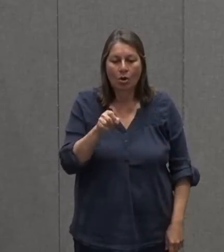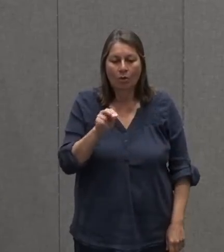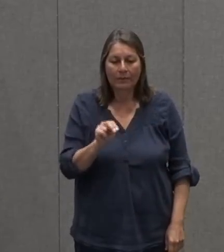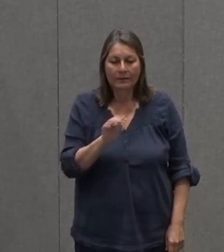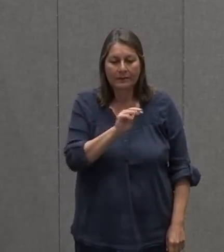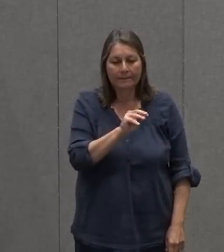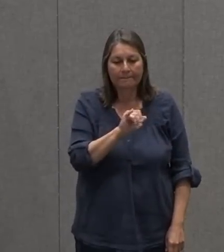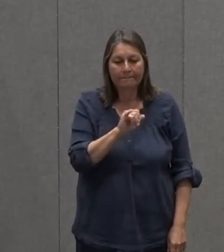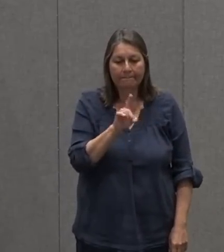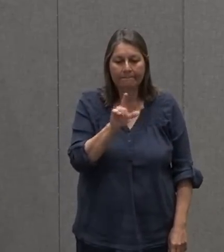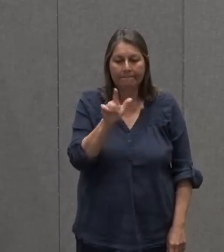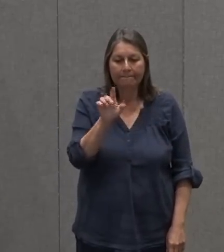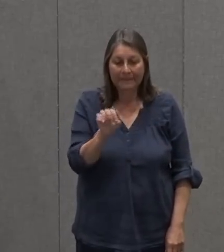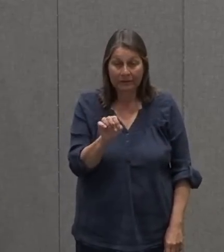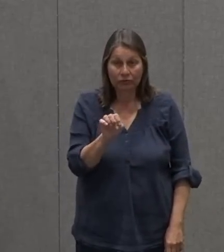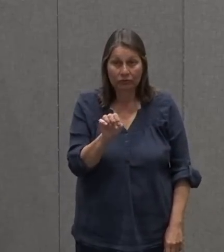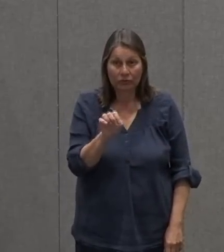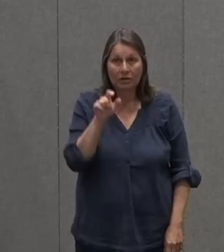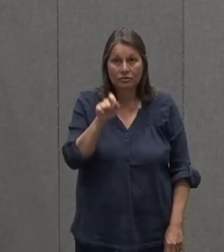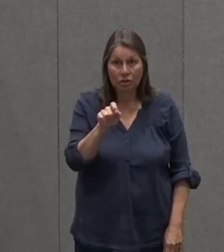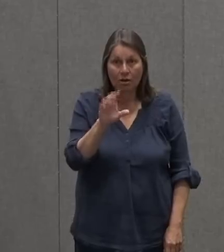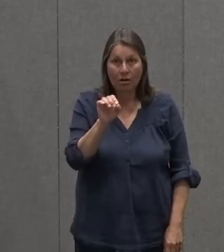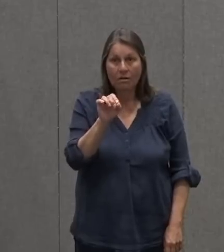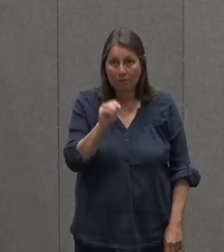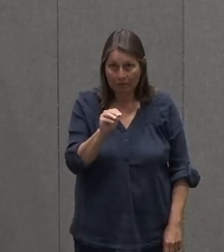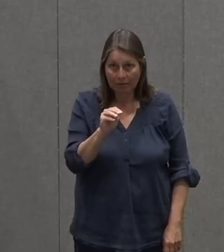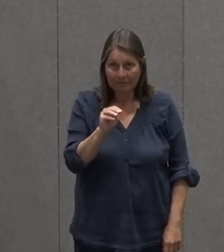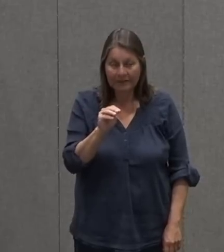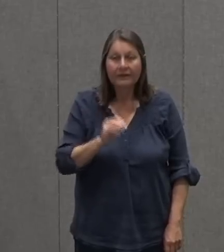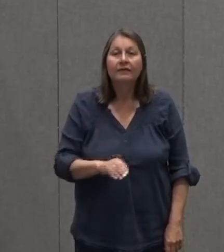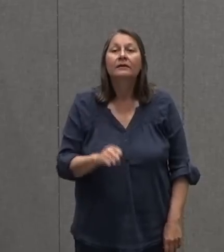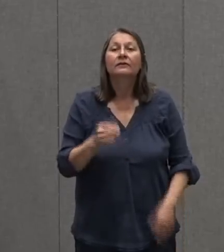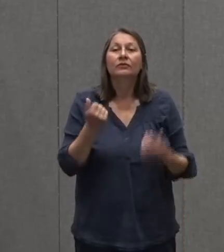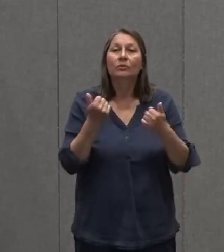and what we did is we looked at trying to create